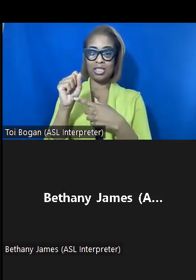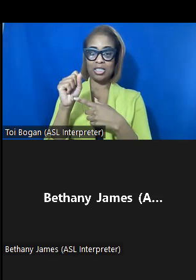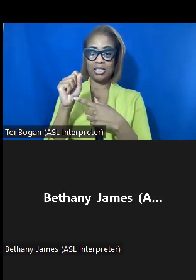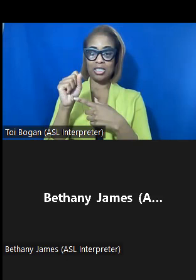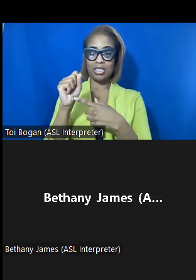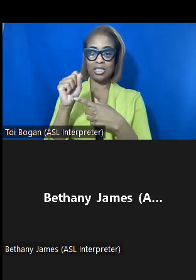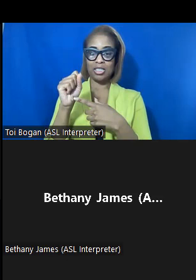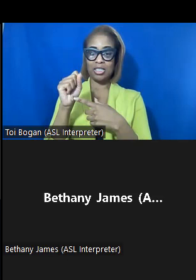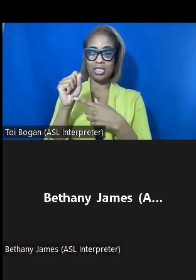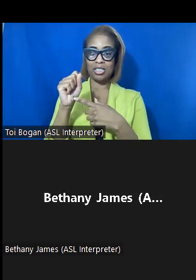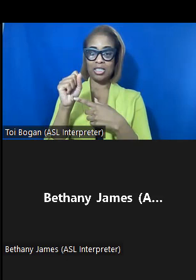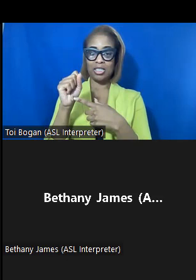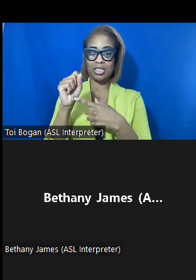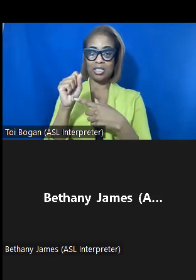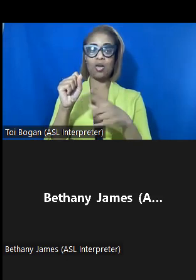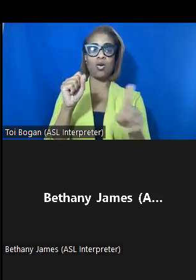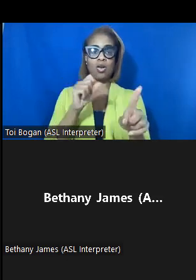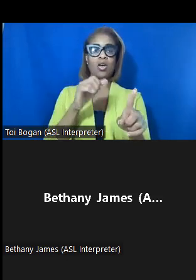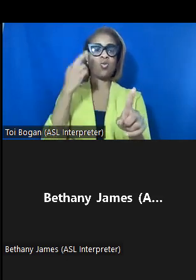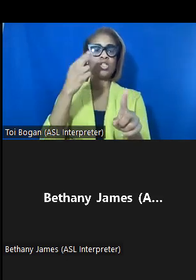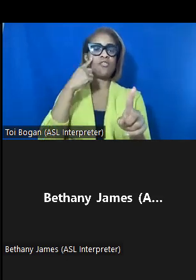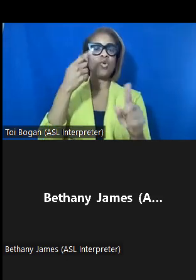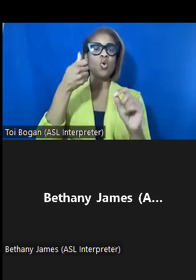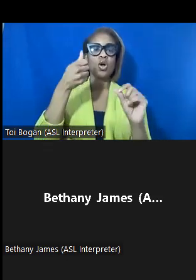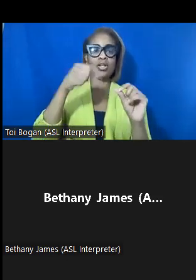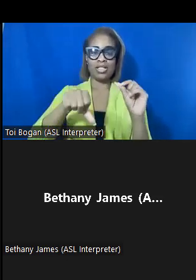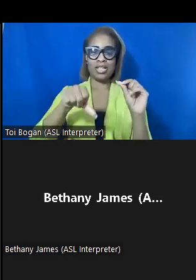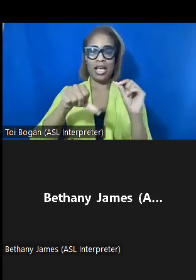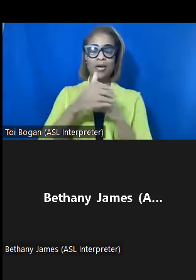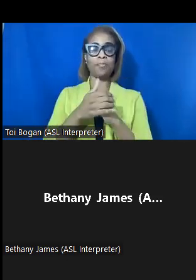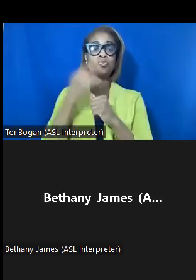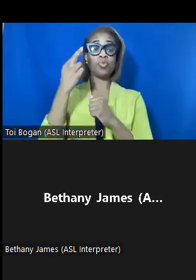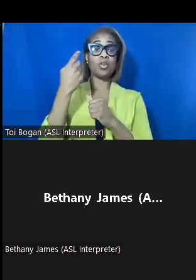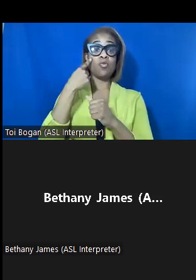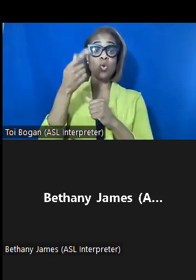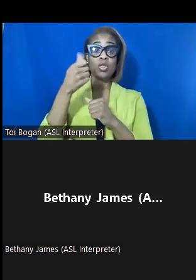in. There we go. The reasons for denial. The reasons for denial there's three, right?